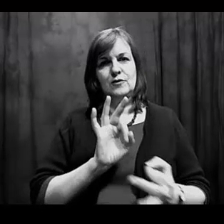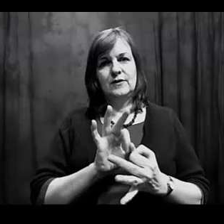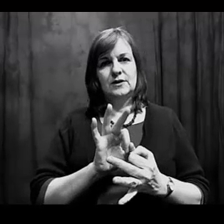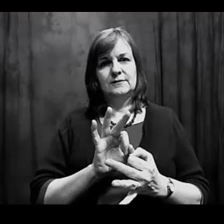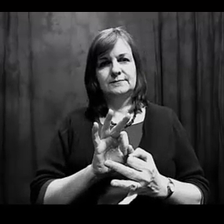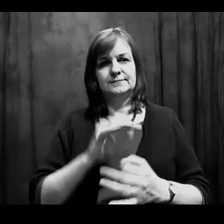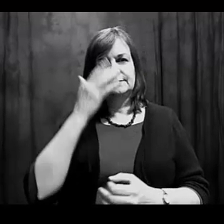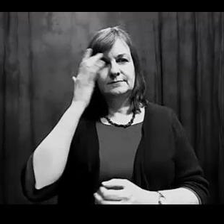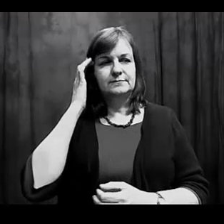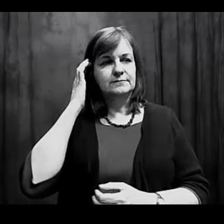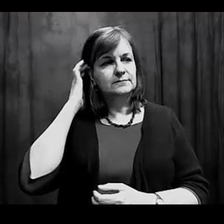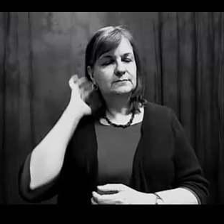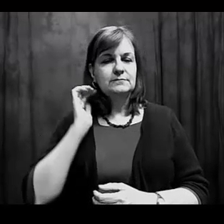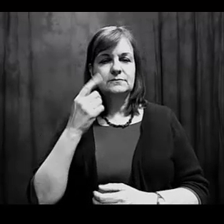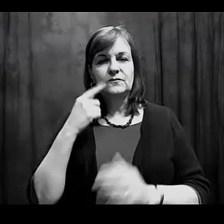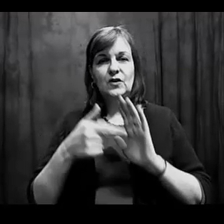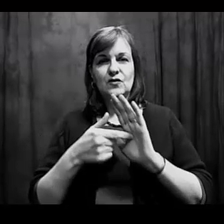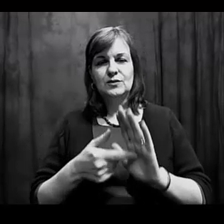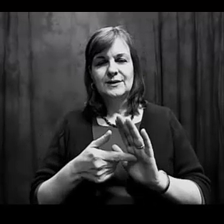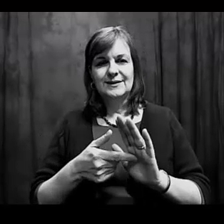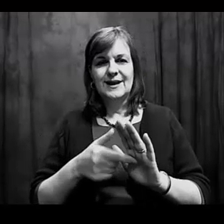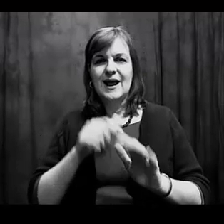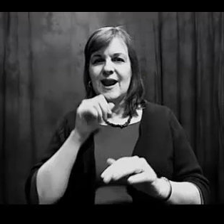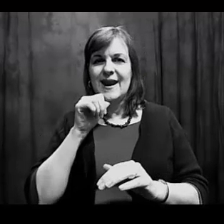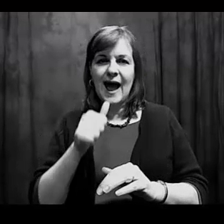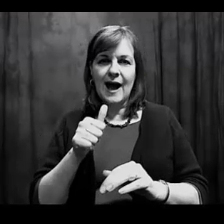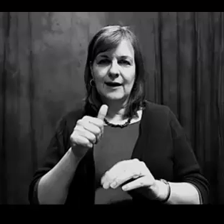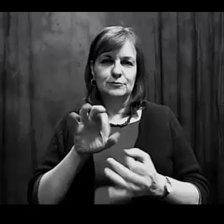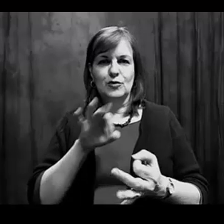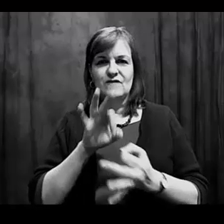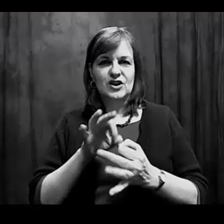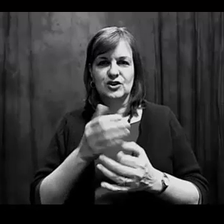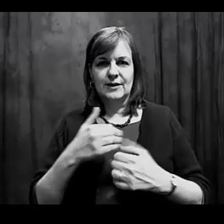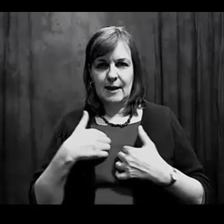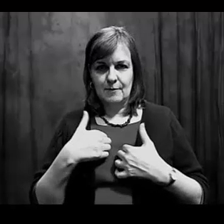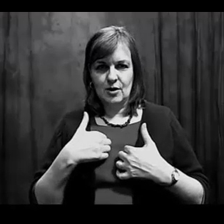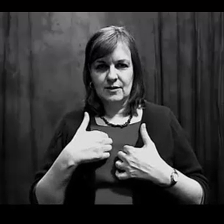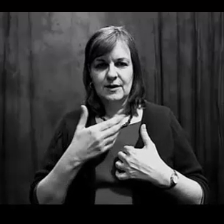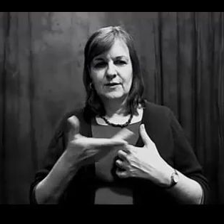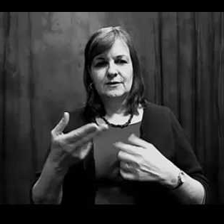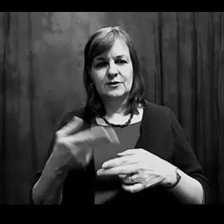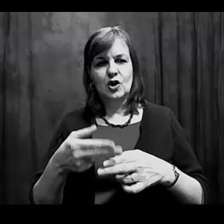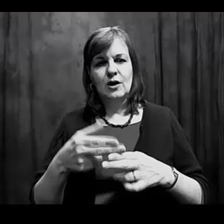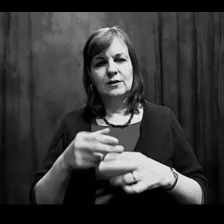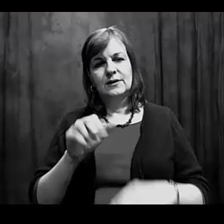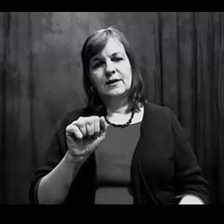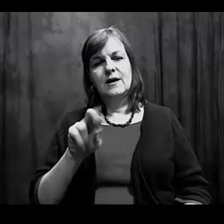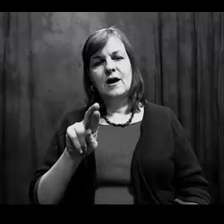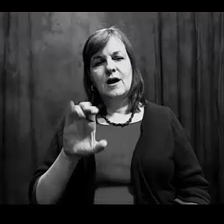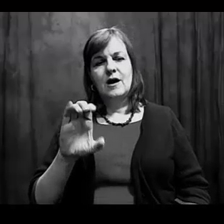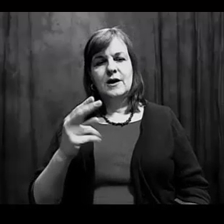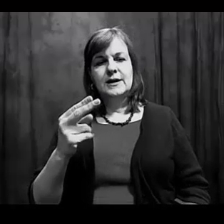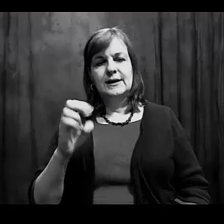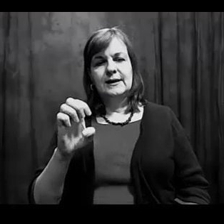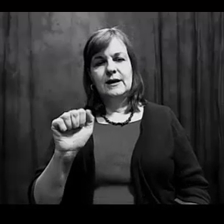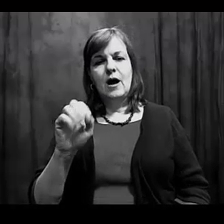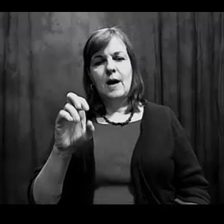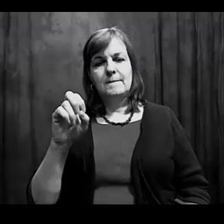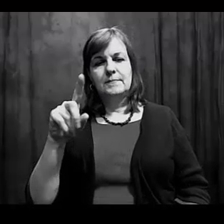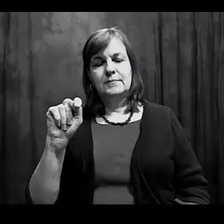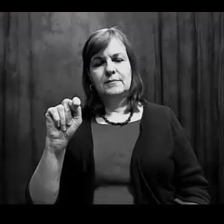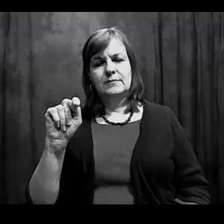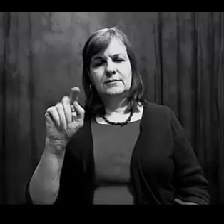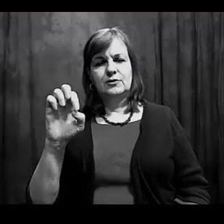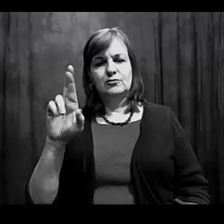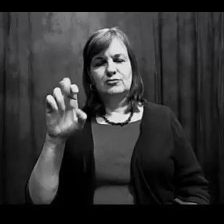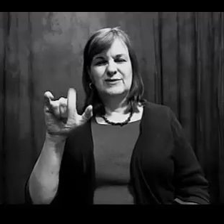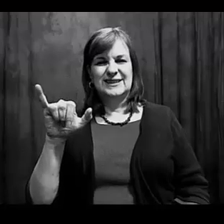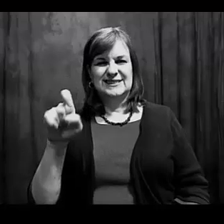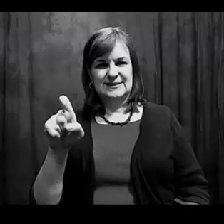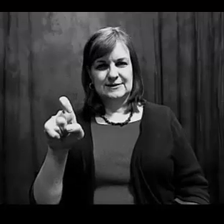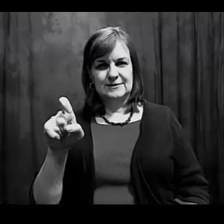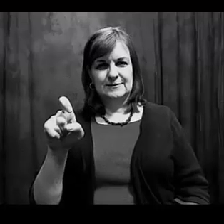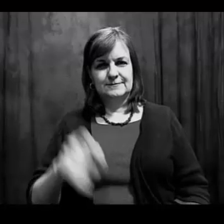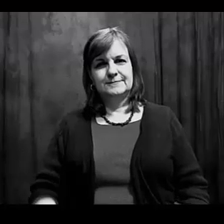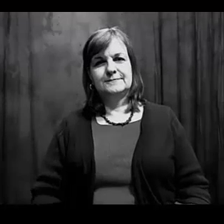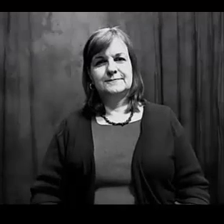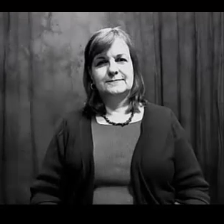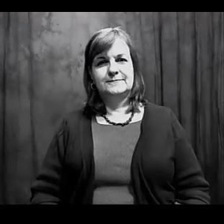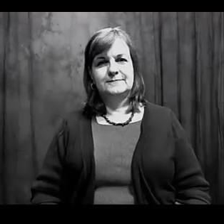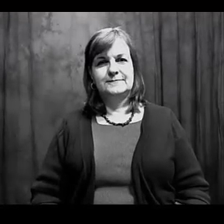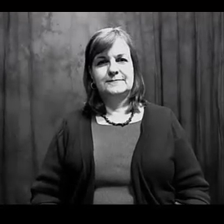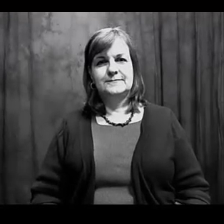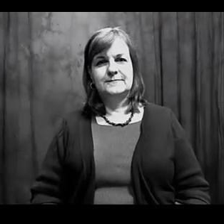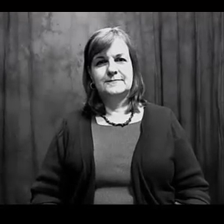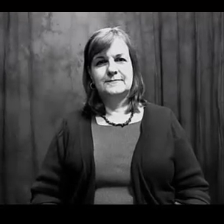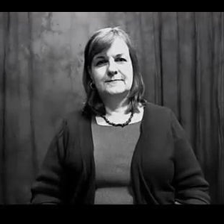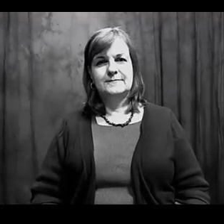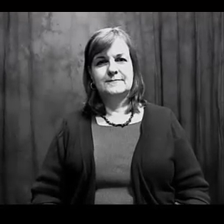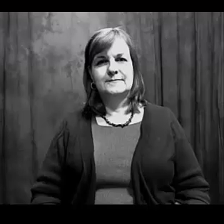of you, right? and the fact that environments change often very unpredictably - so rapid changes in environment make things even